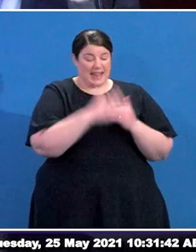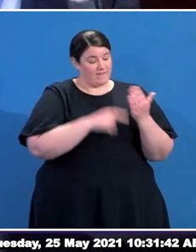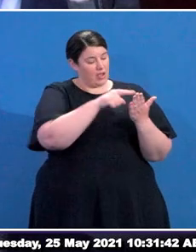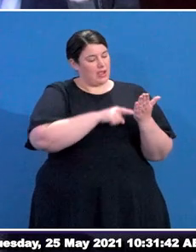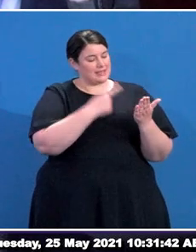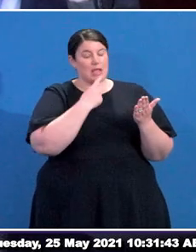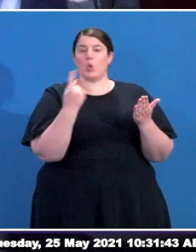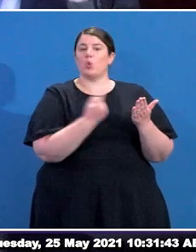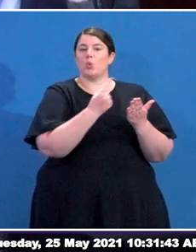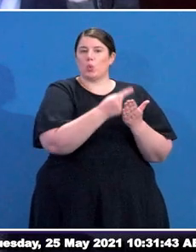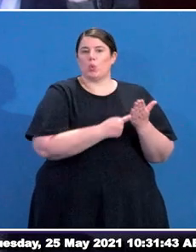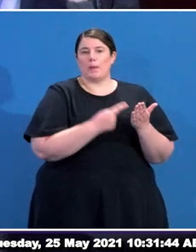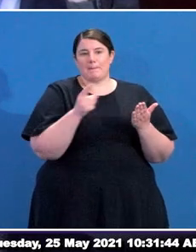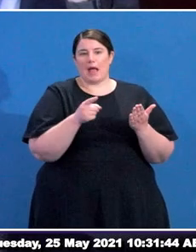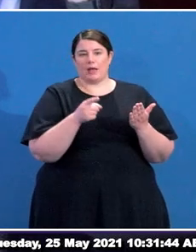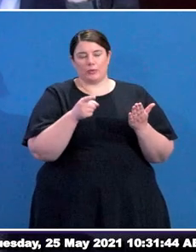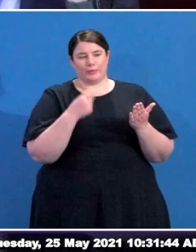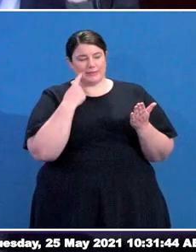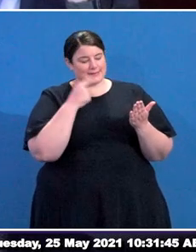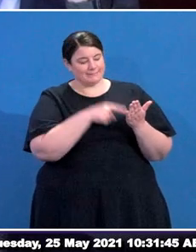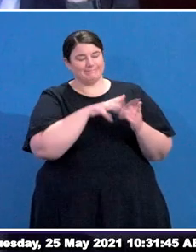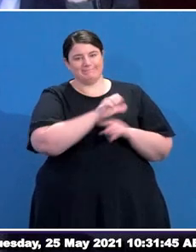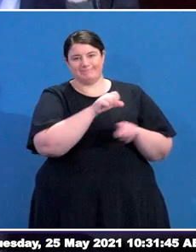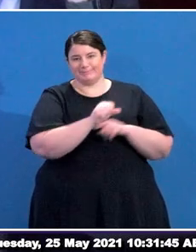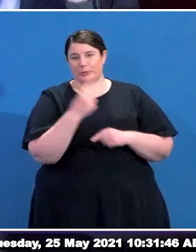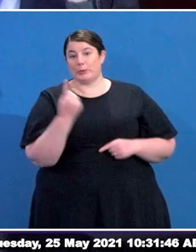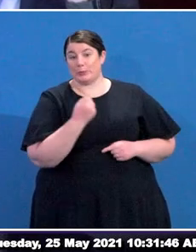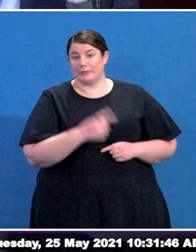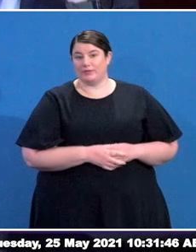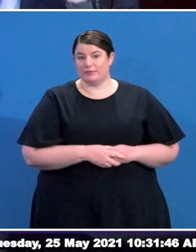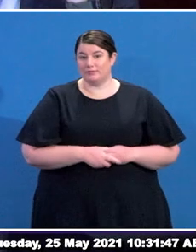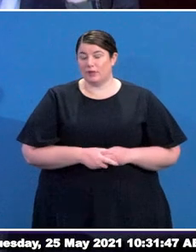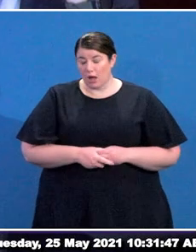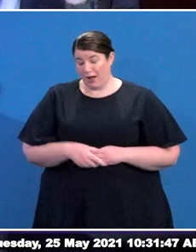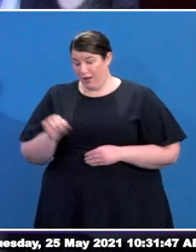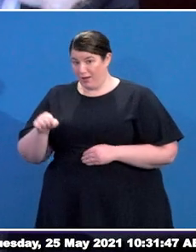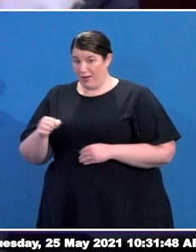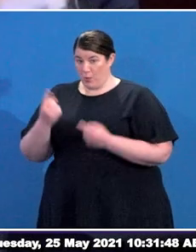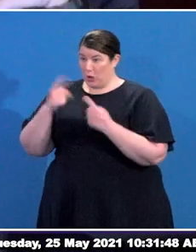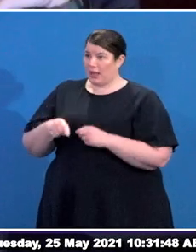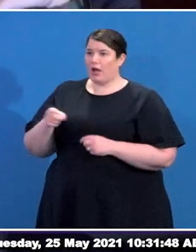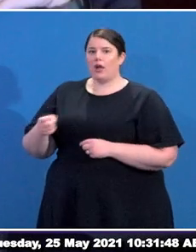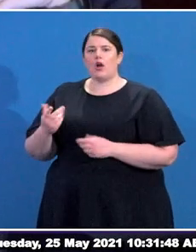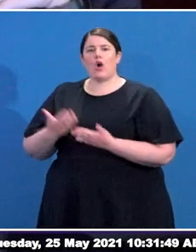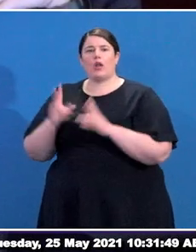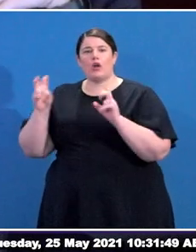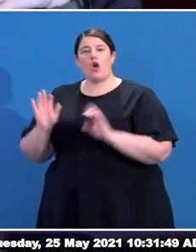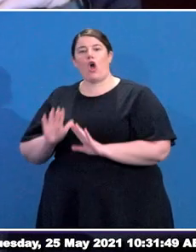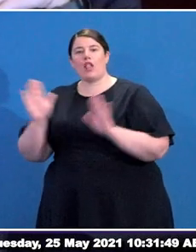But it was pretty easy to work out, (CROSSTALK) They all of a sudden went on extended leave and about time.